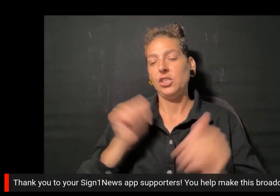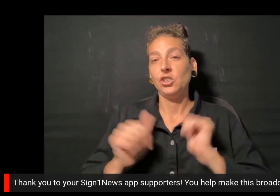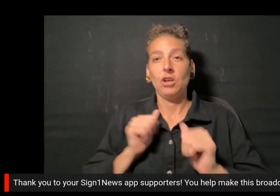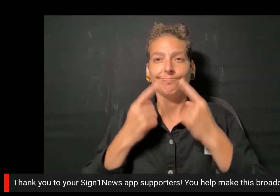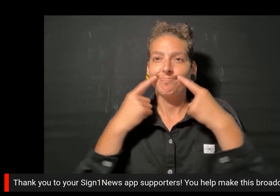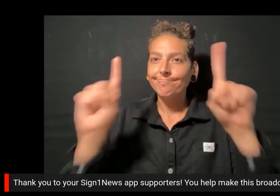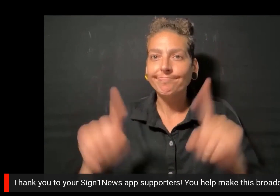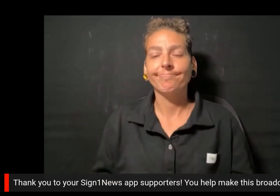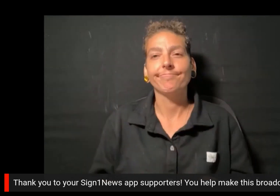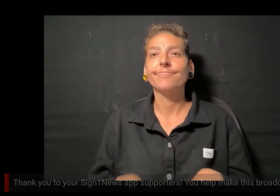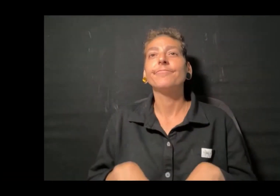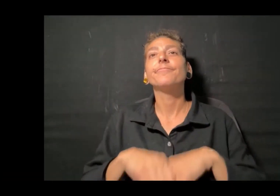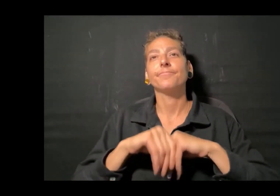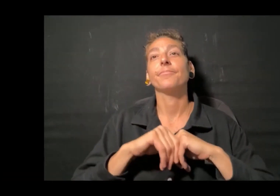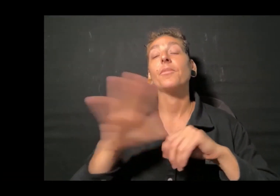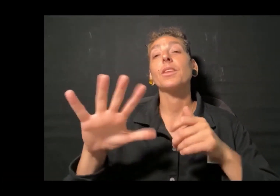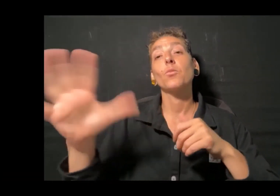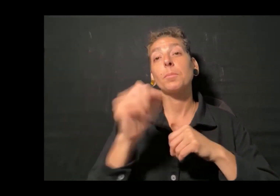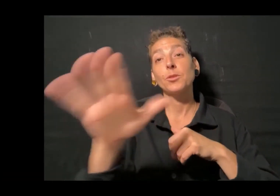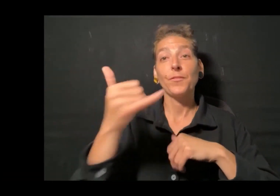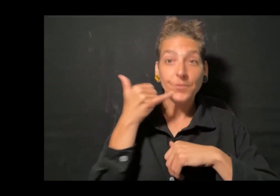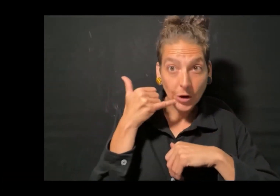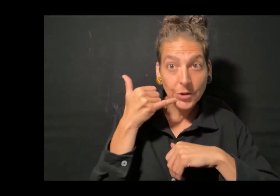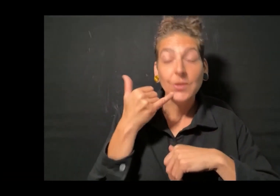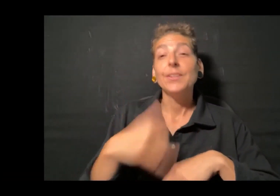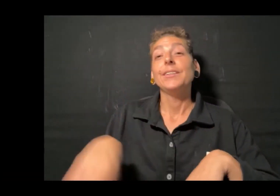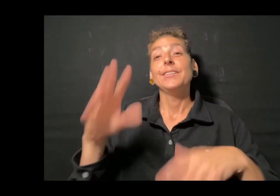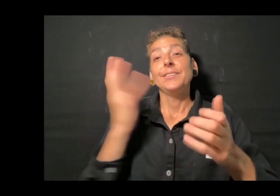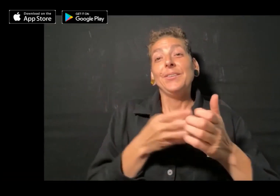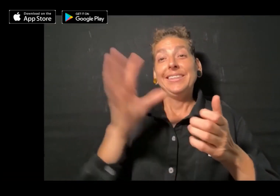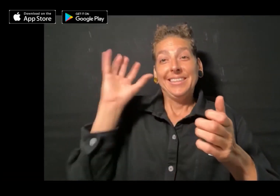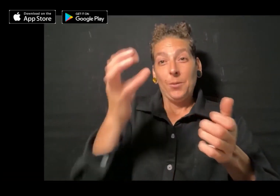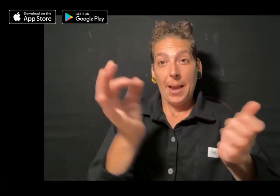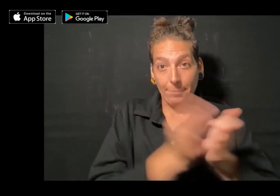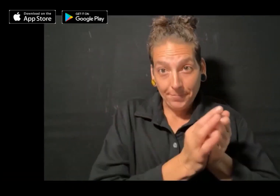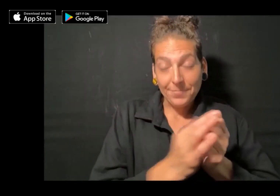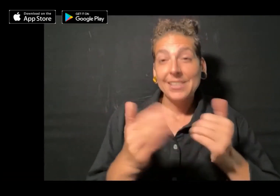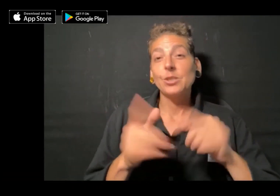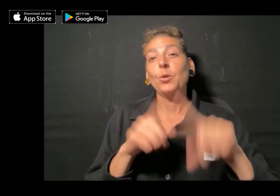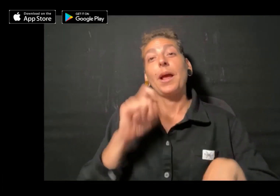supporters you help make this broadcast happen you can download the Sign1News app on the